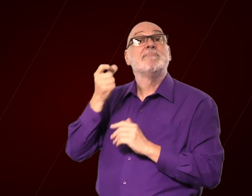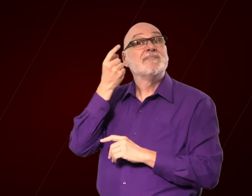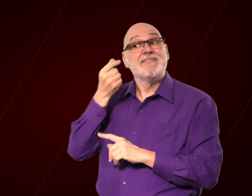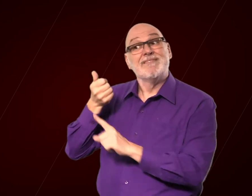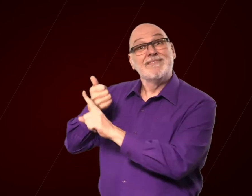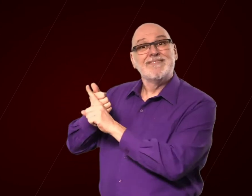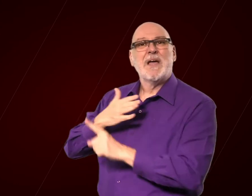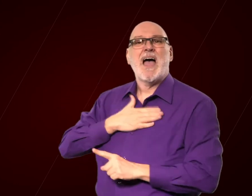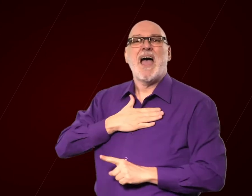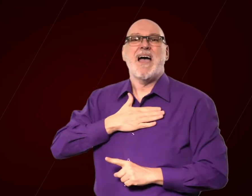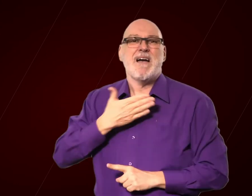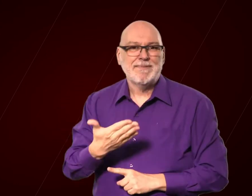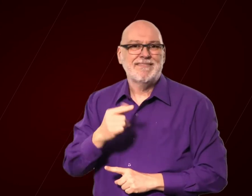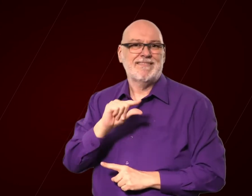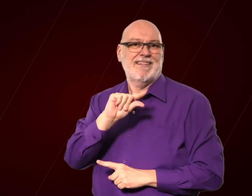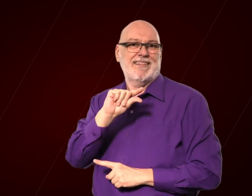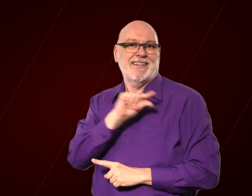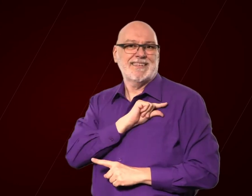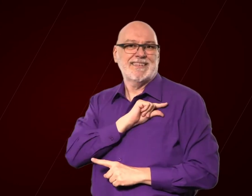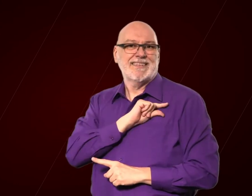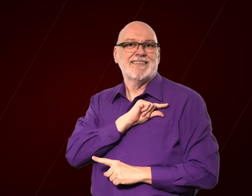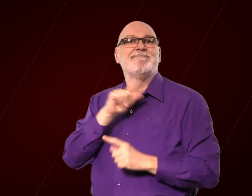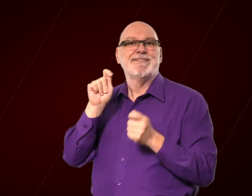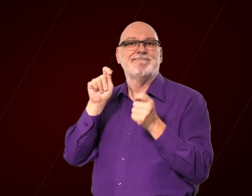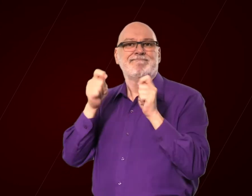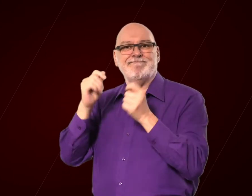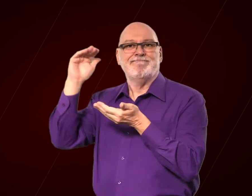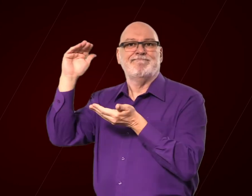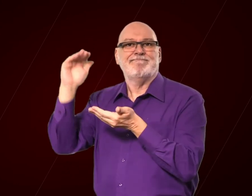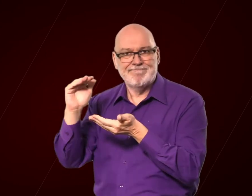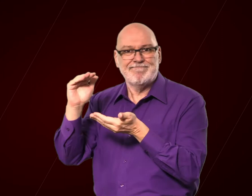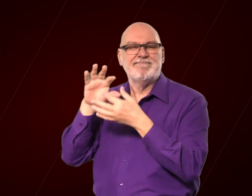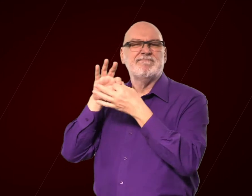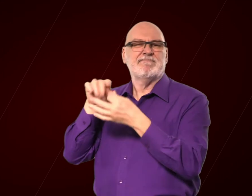but pleaded guilty to the lesser charge